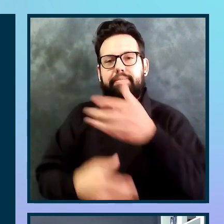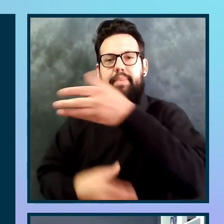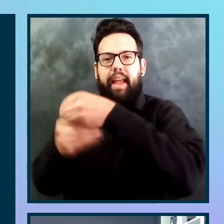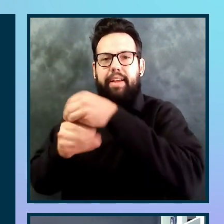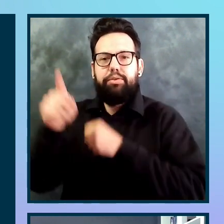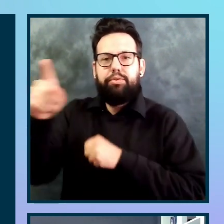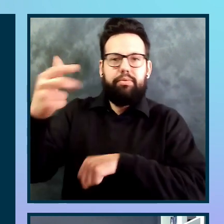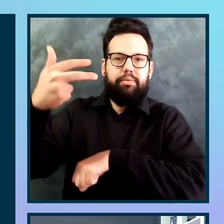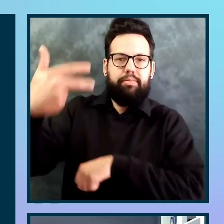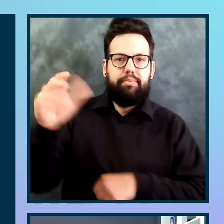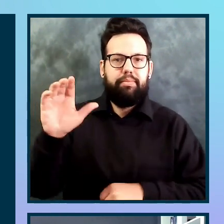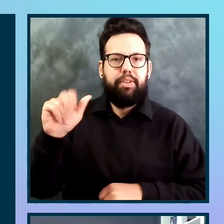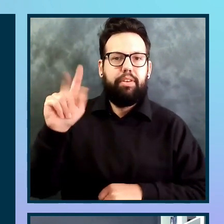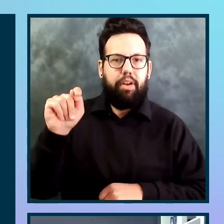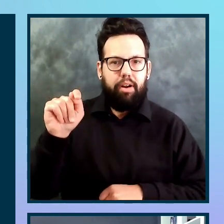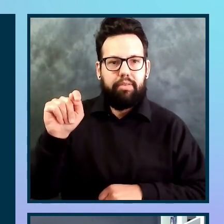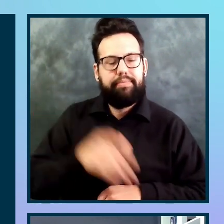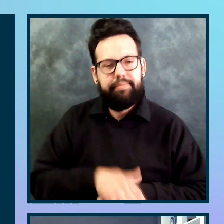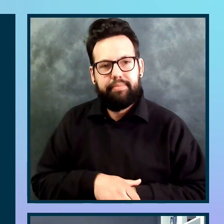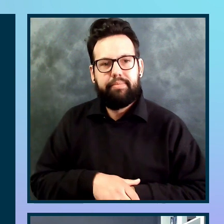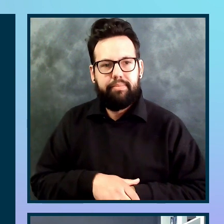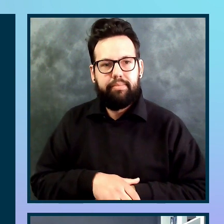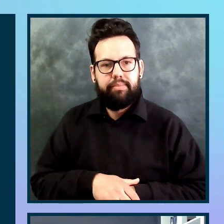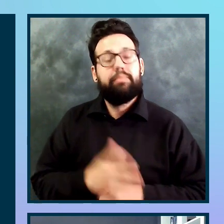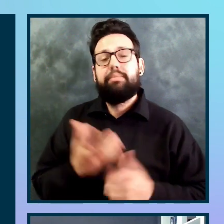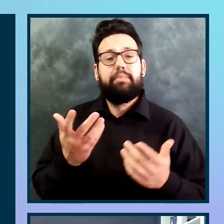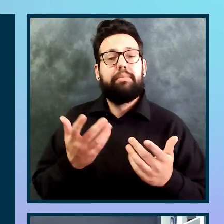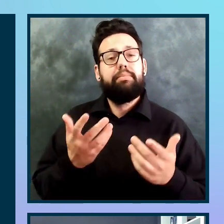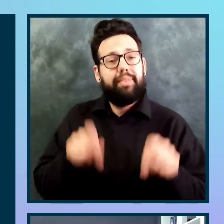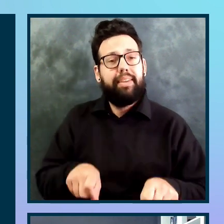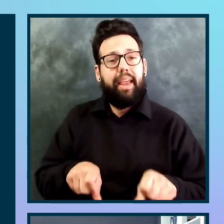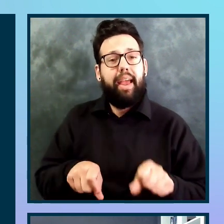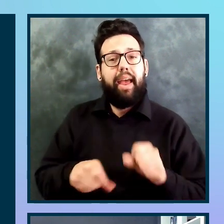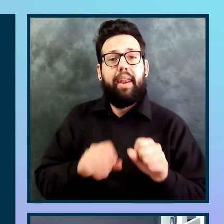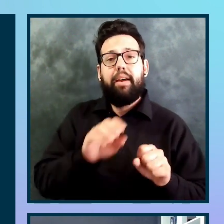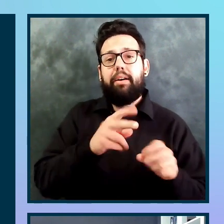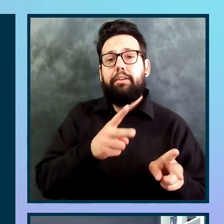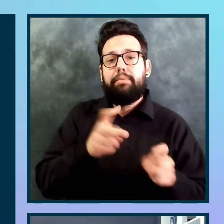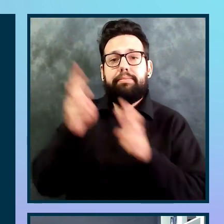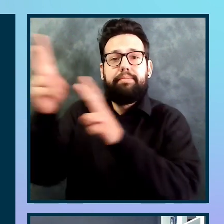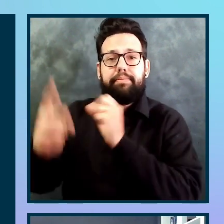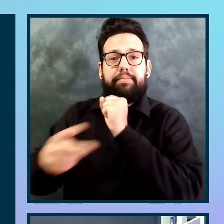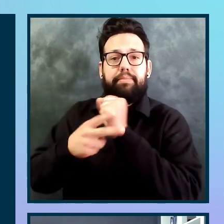One of them can be the Search Result page where we have all of the carts, the list is there, or we can do it in what we call